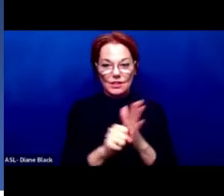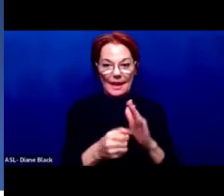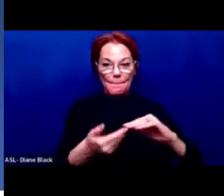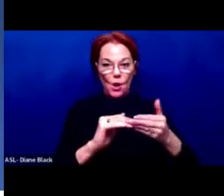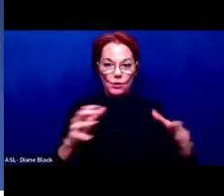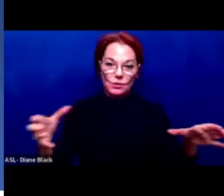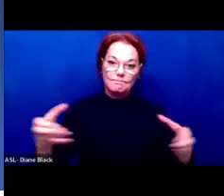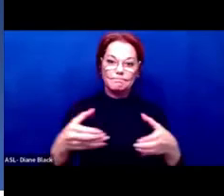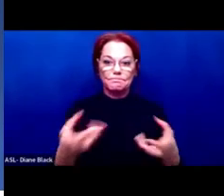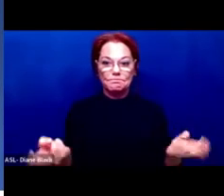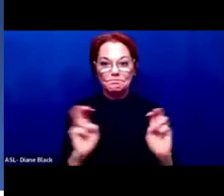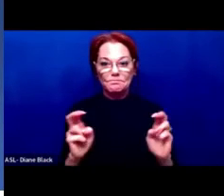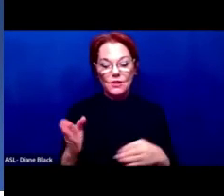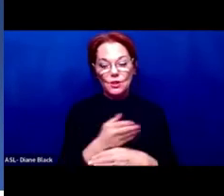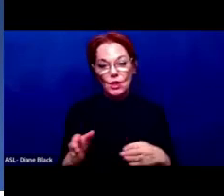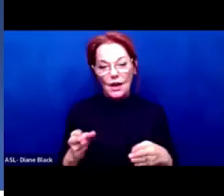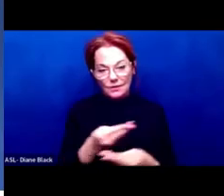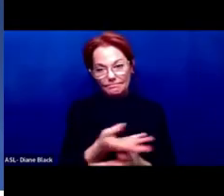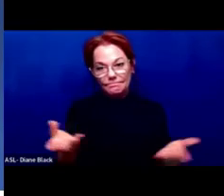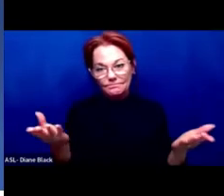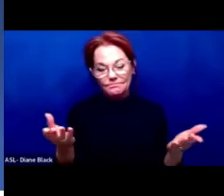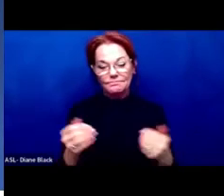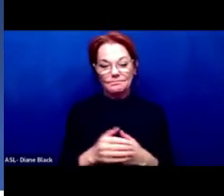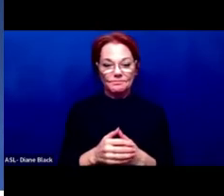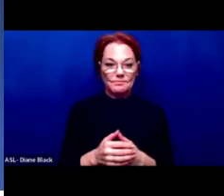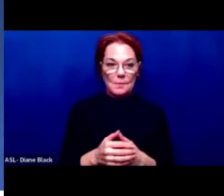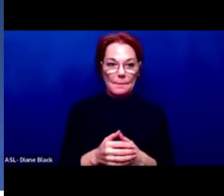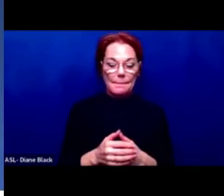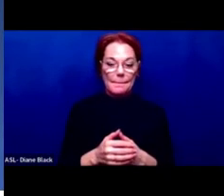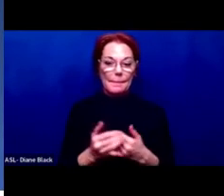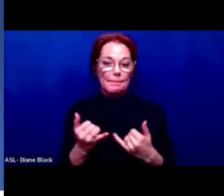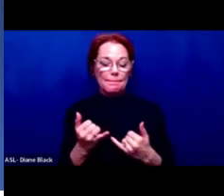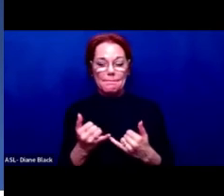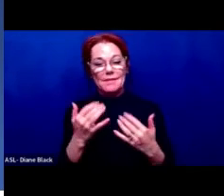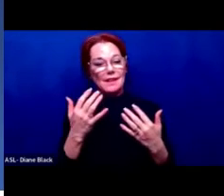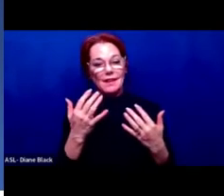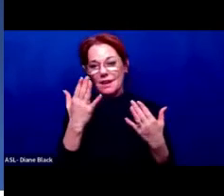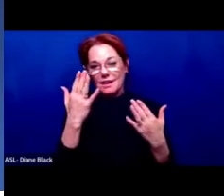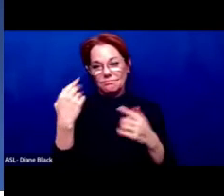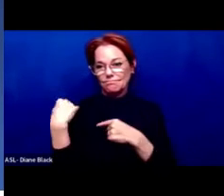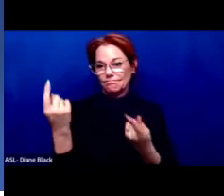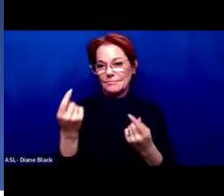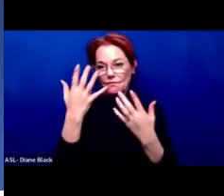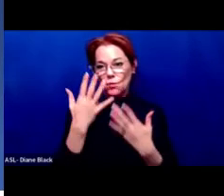agency structures and collaboration and partnerships that unfortunately, are, you know, not not well established